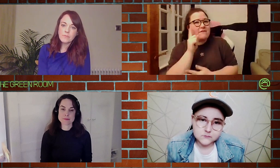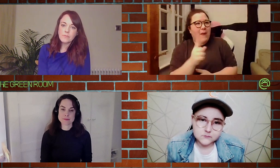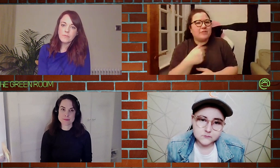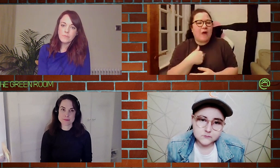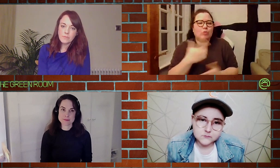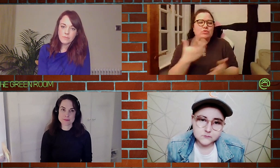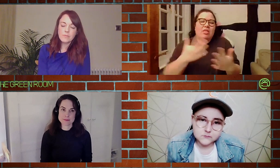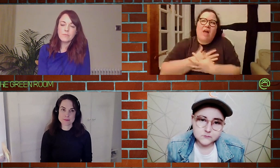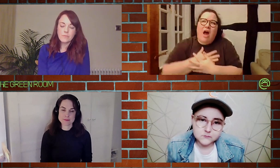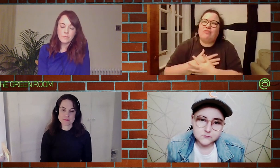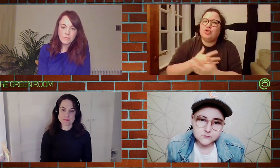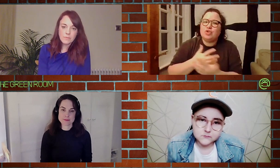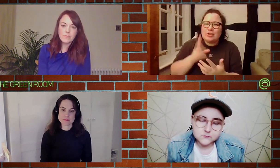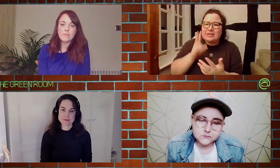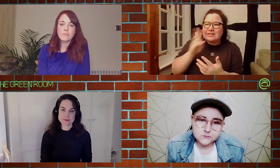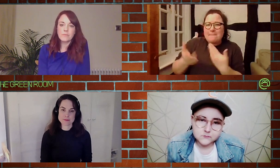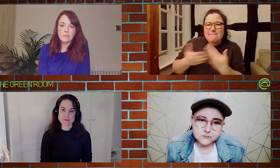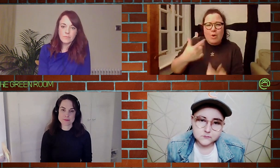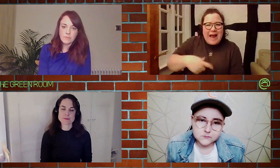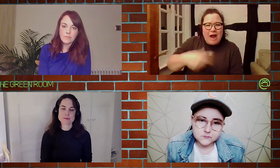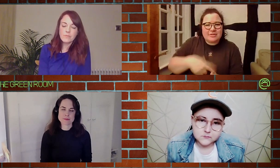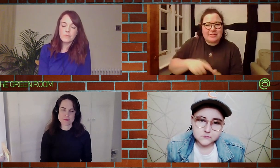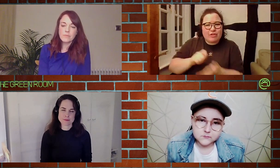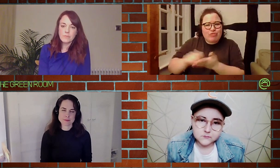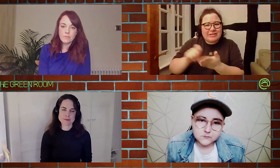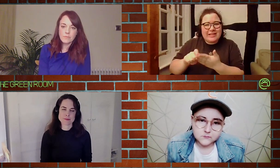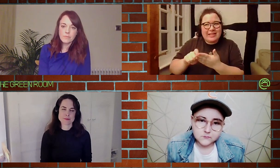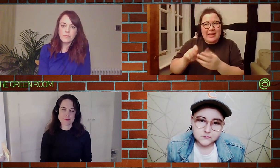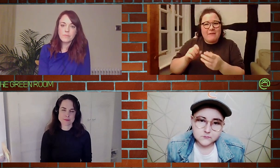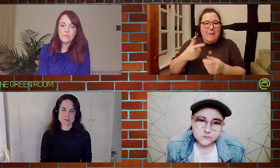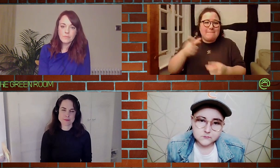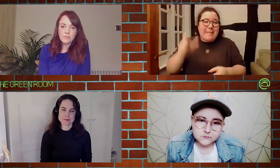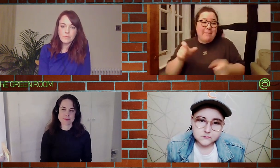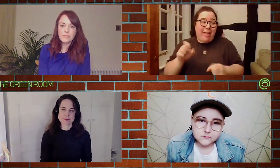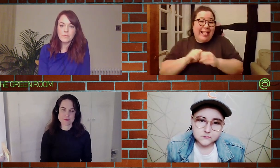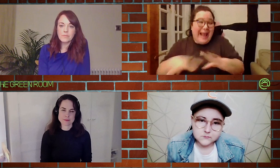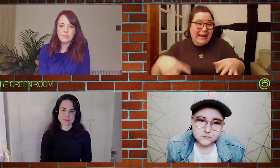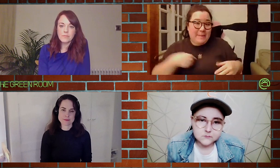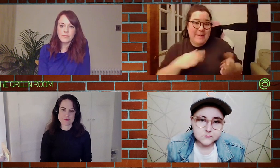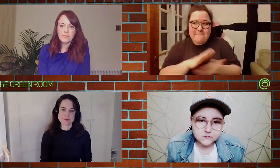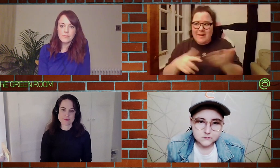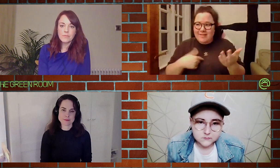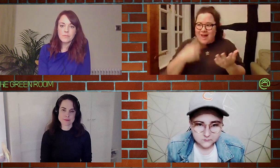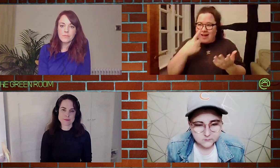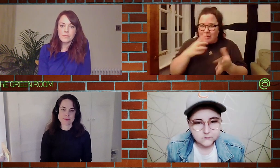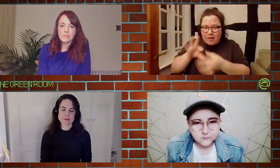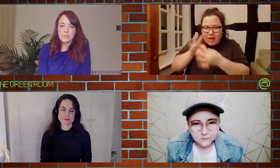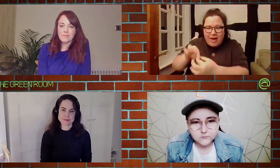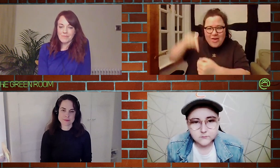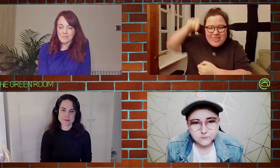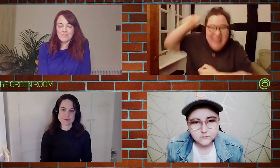Who I am. And that was lovely. But I would love to see more characters written for people like me.